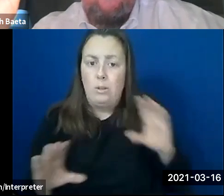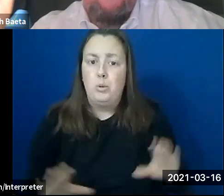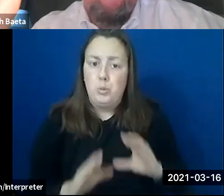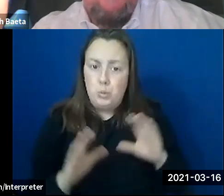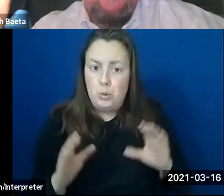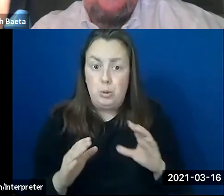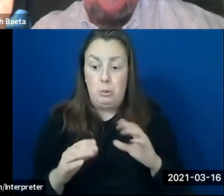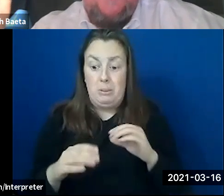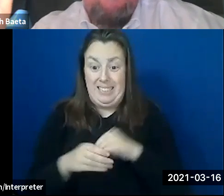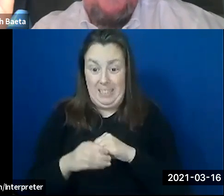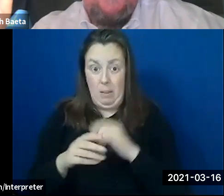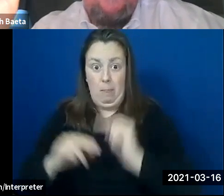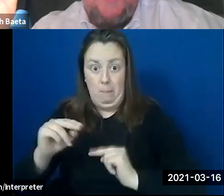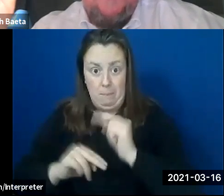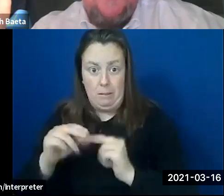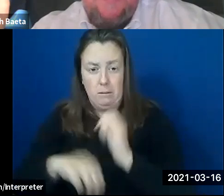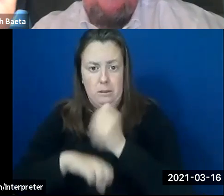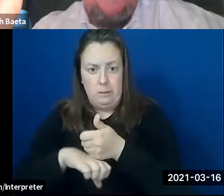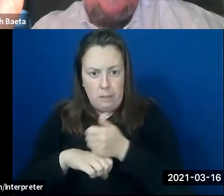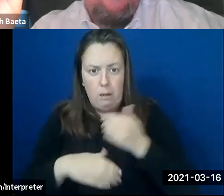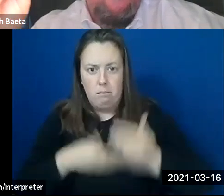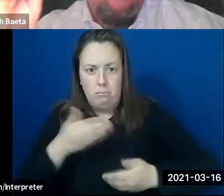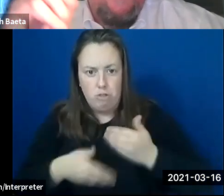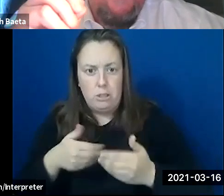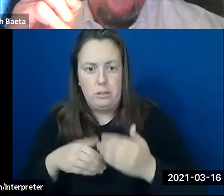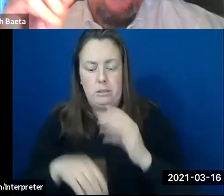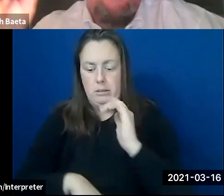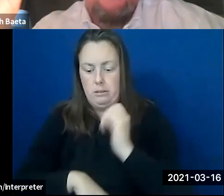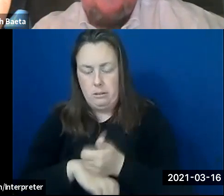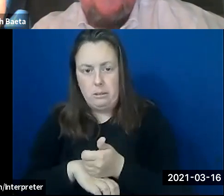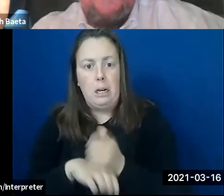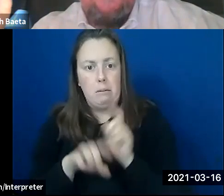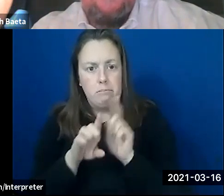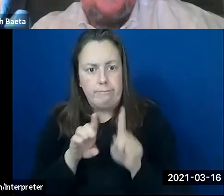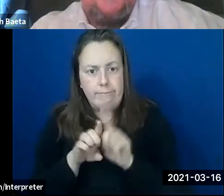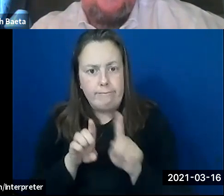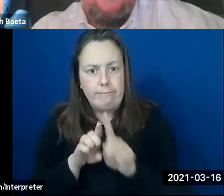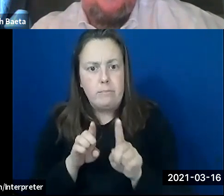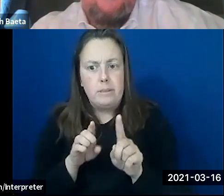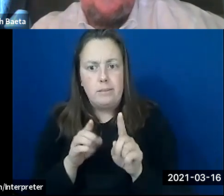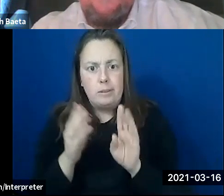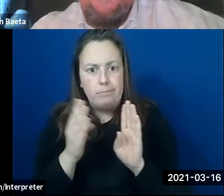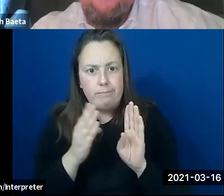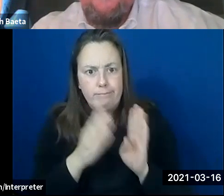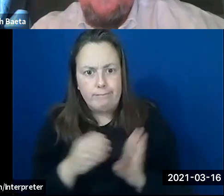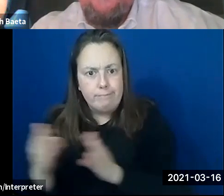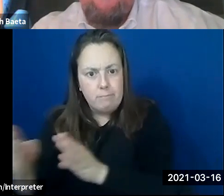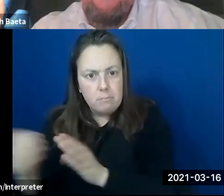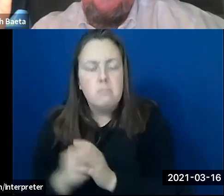Joseph Baeta: One of the big things that I am pushing with our staff through vinnie services office our principles in general general Neil as the superintendent's office.